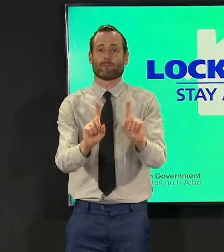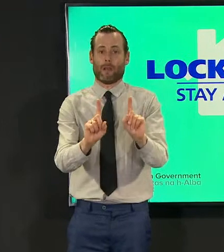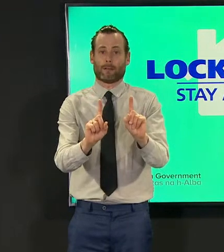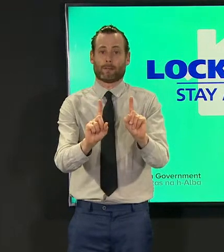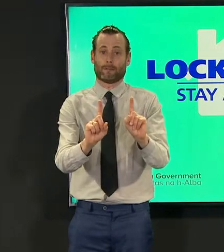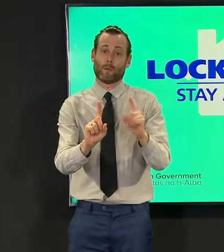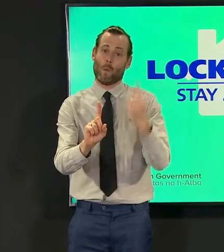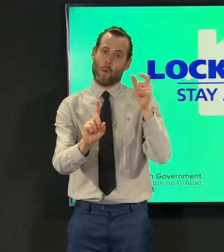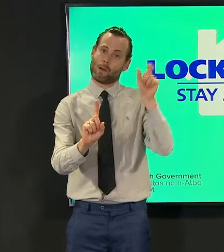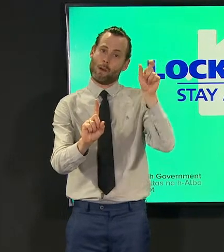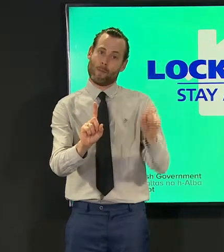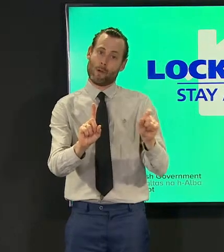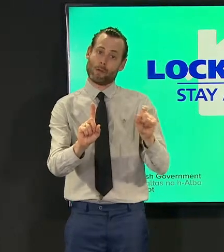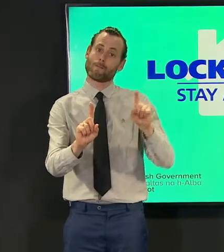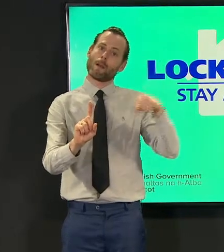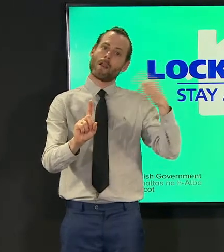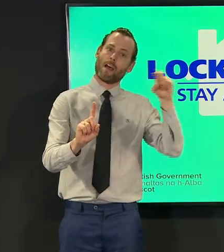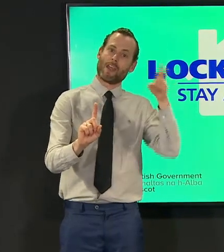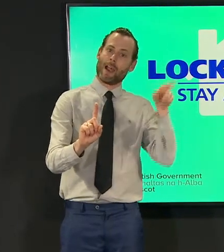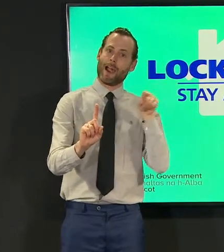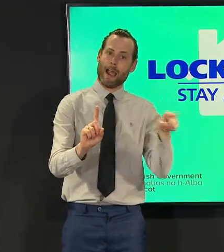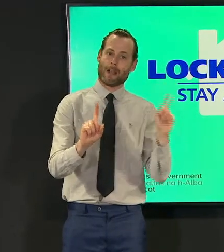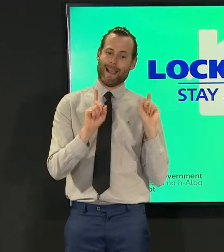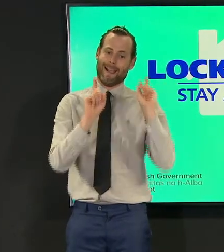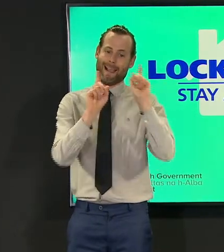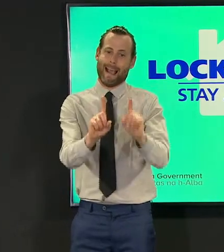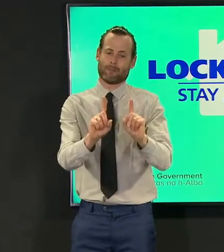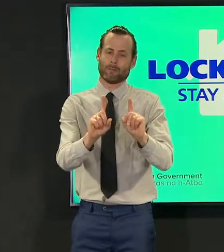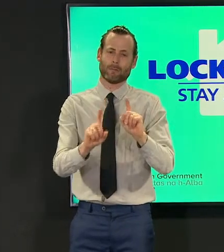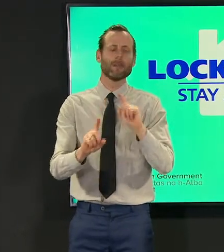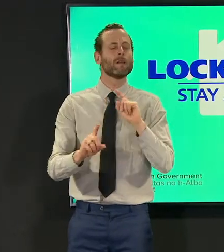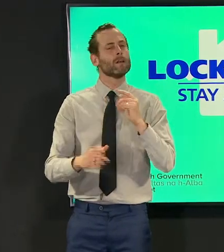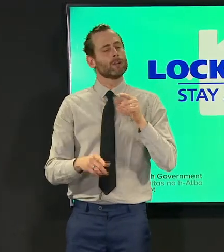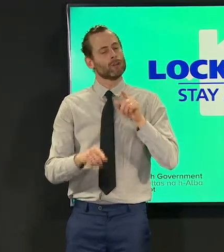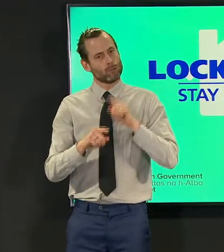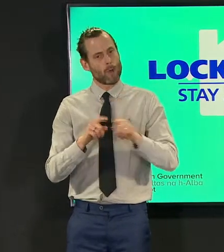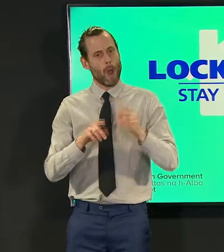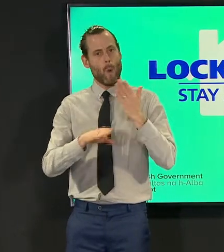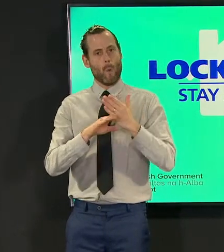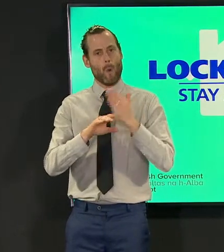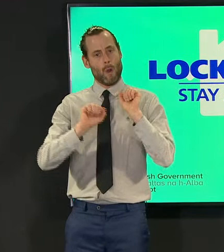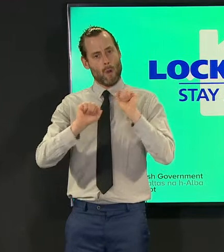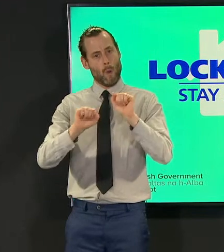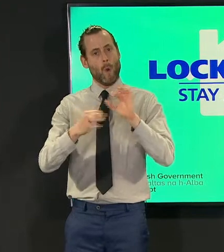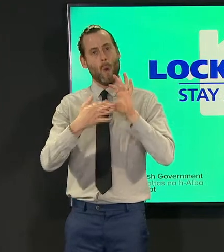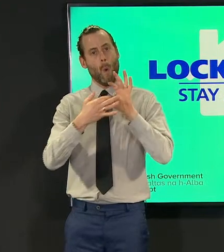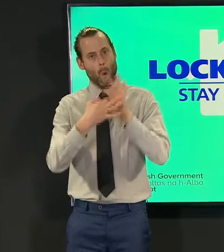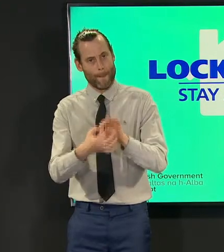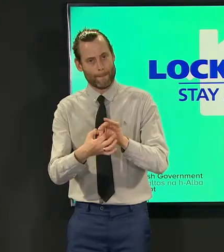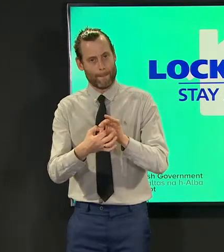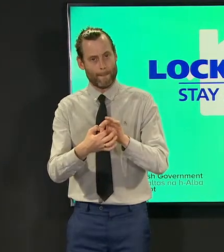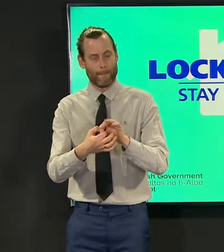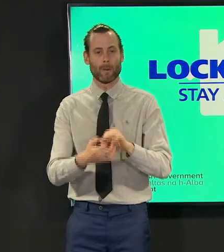household you must work from home if you possibly can and employers have a legal duty to support